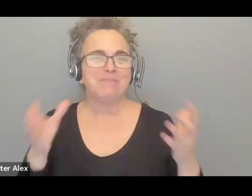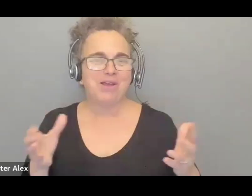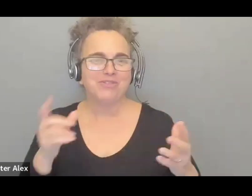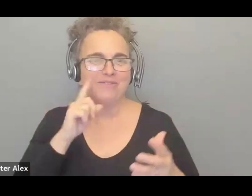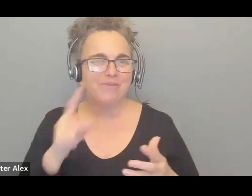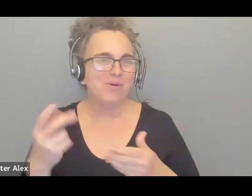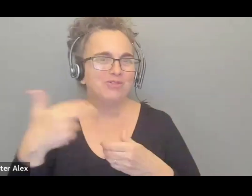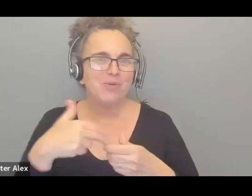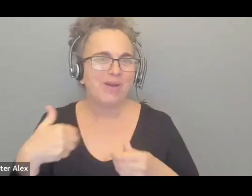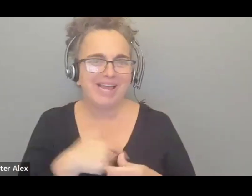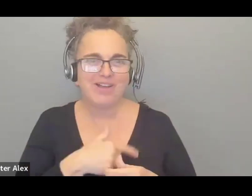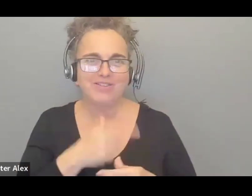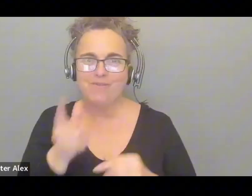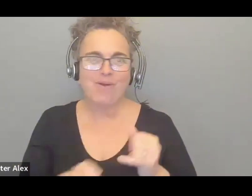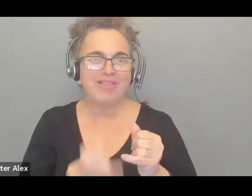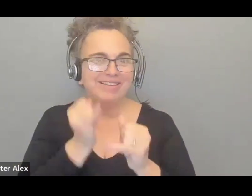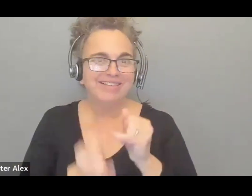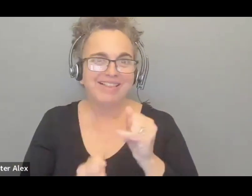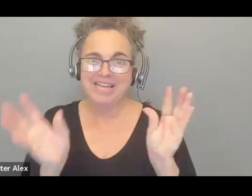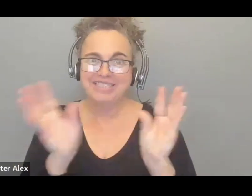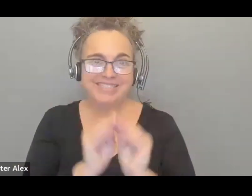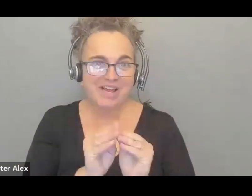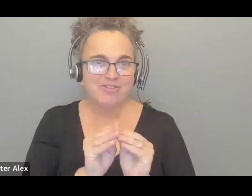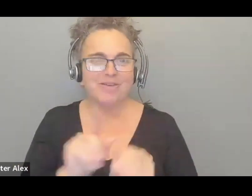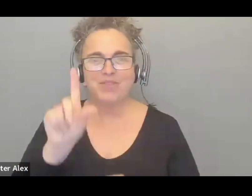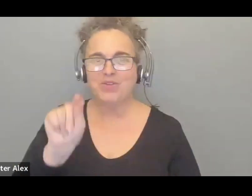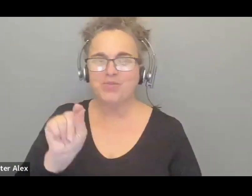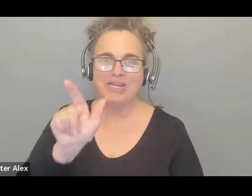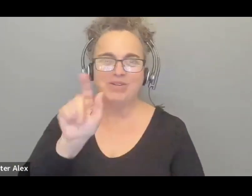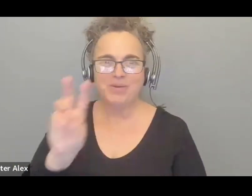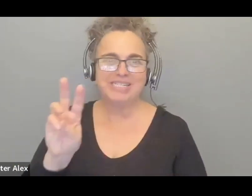for this last session of the 2026 Student Academy.